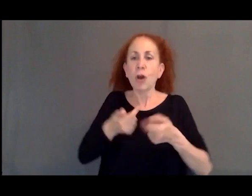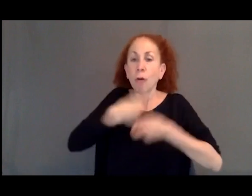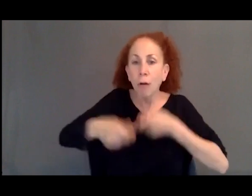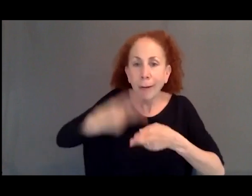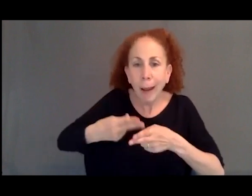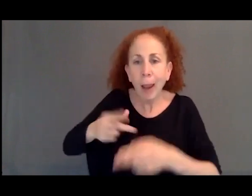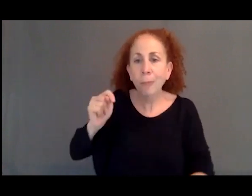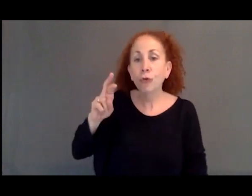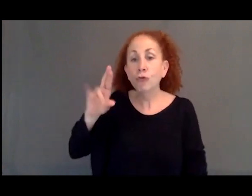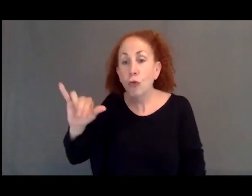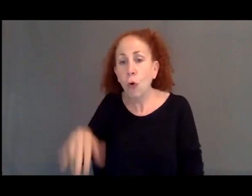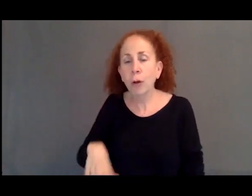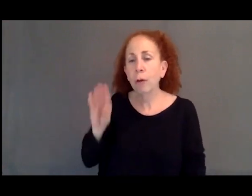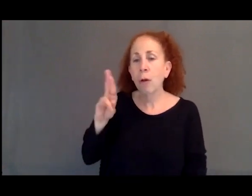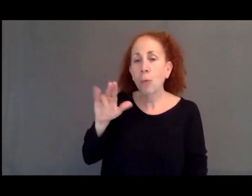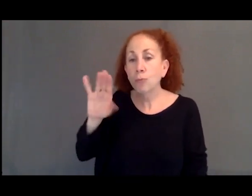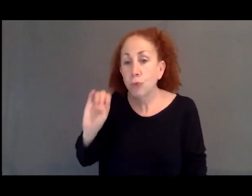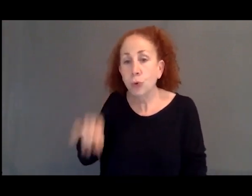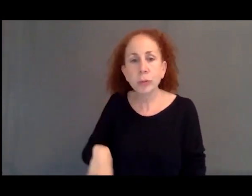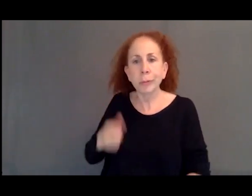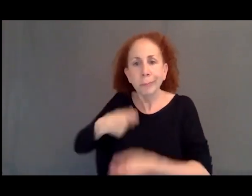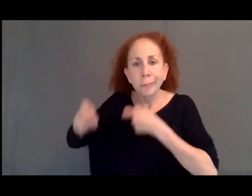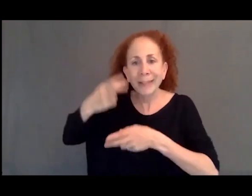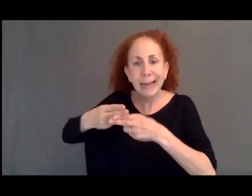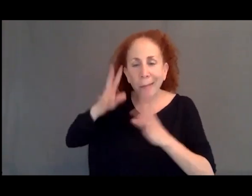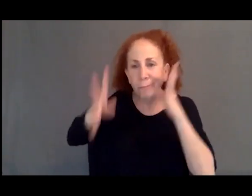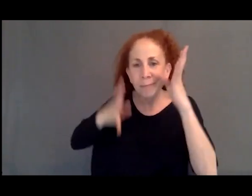like Troy or Bruce or George and describing a situation,